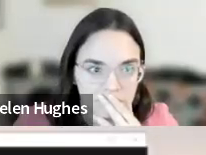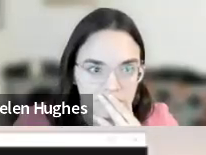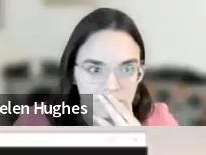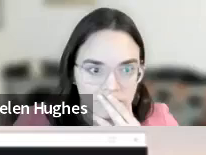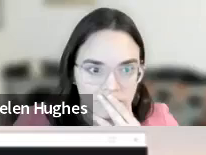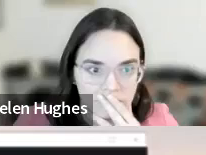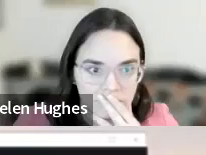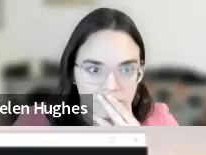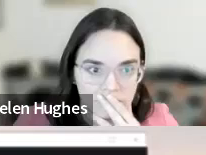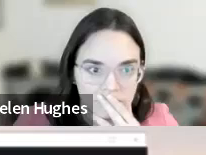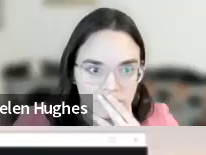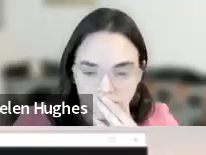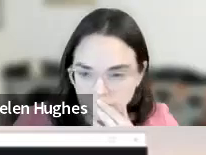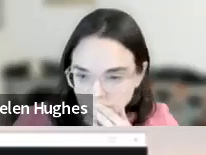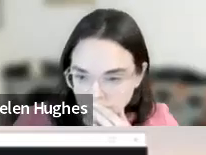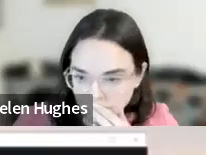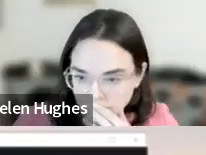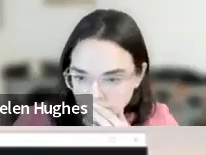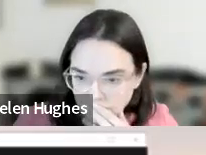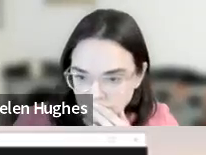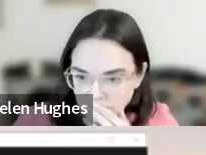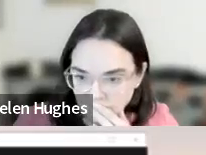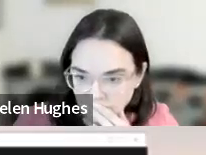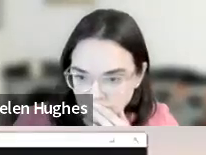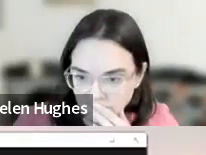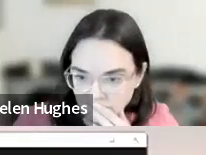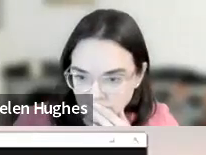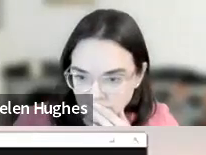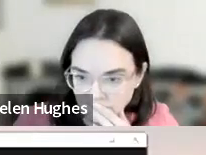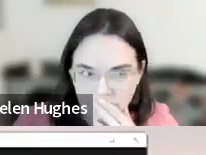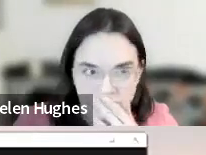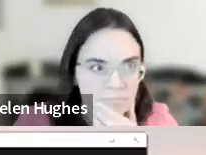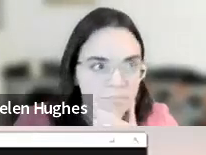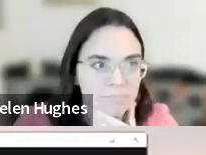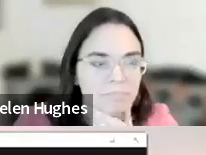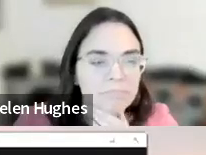(Video)